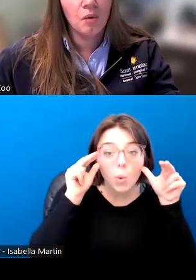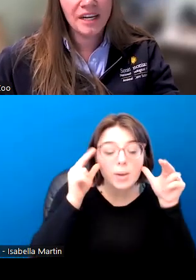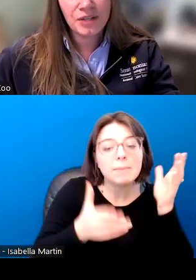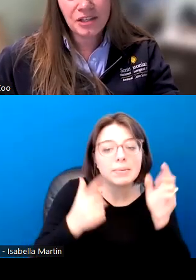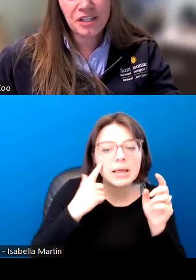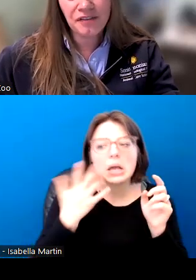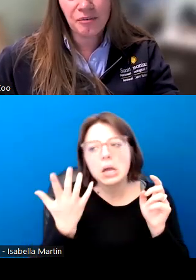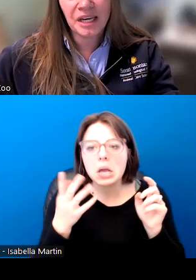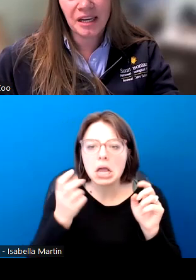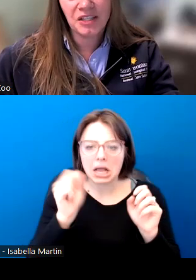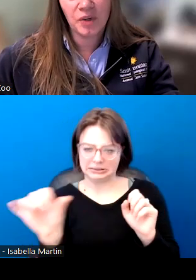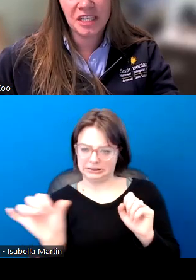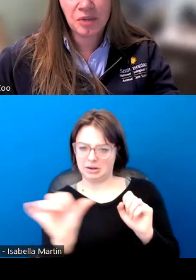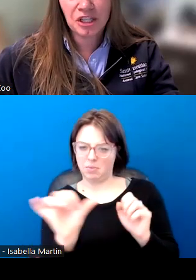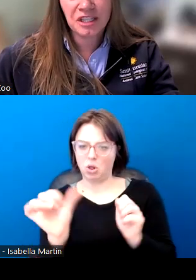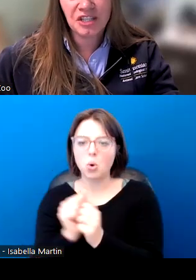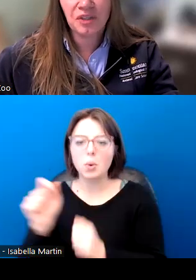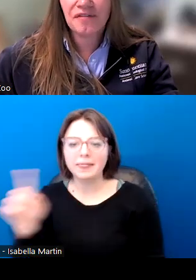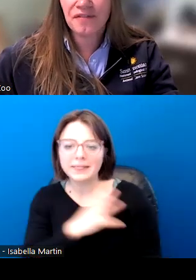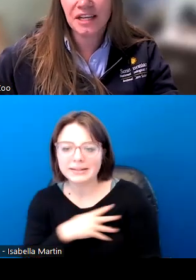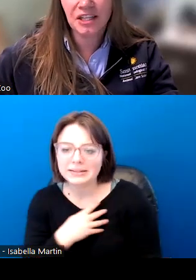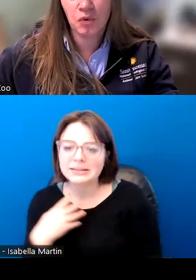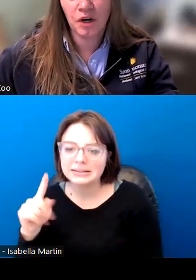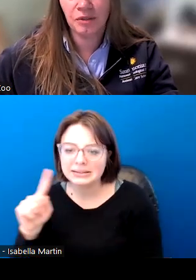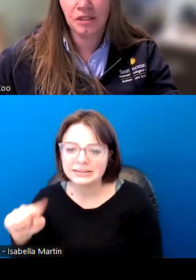Where it gets interesting for me is when a species doesn't really fit into one